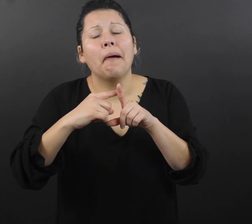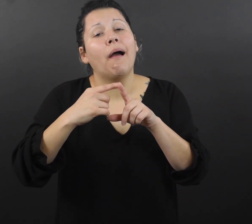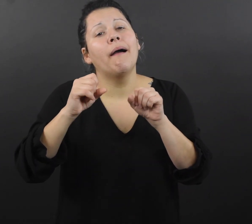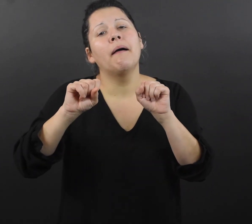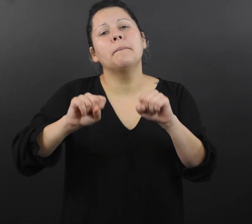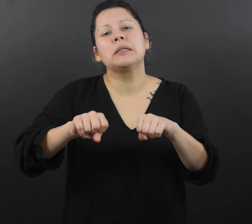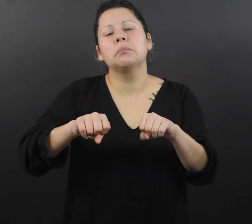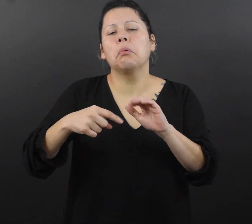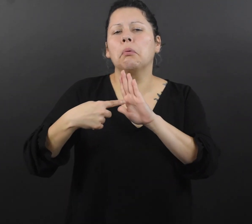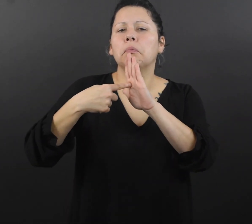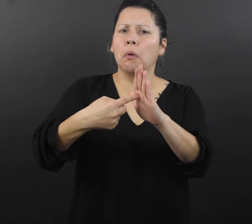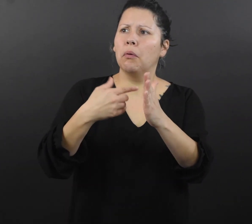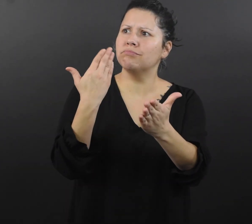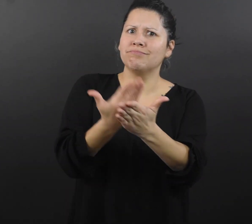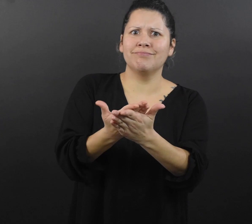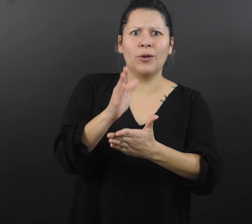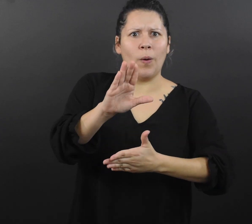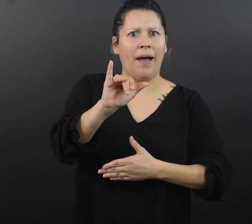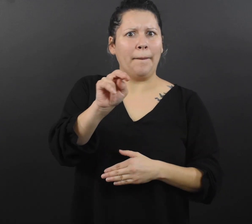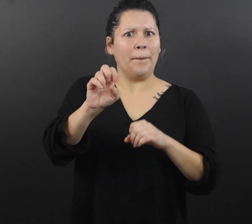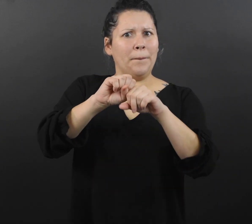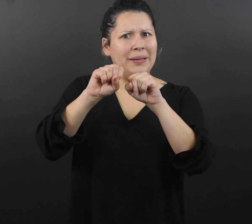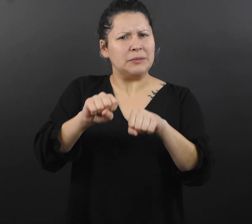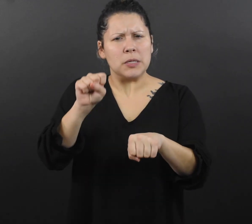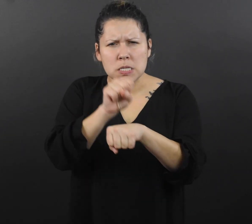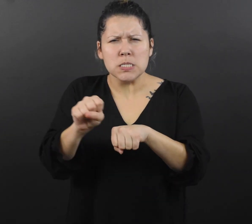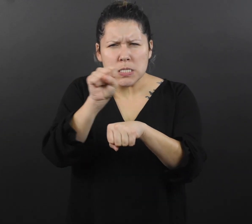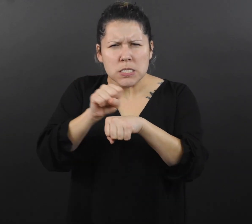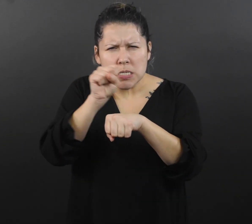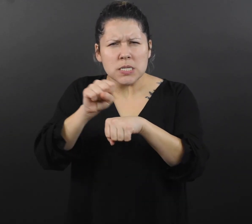system powering up in response to the shot, as it’s supposed to do.